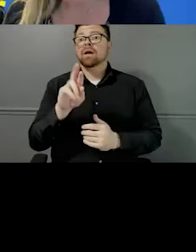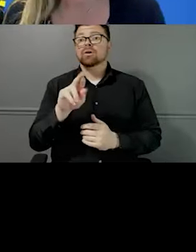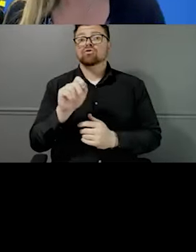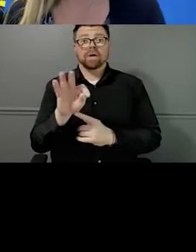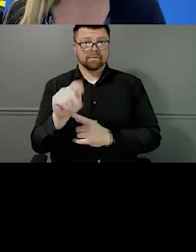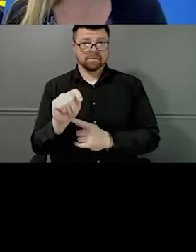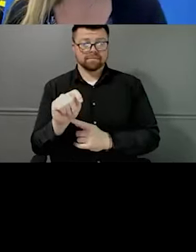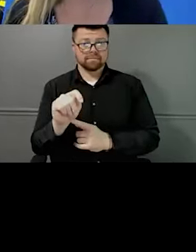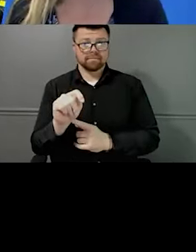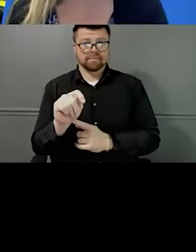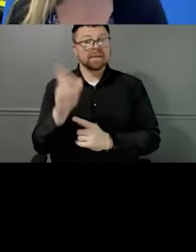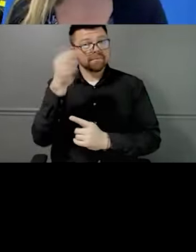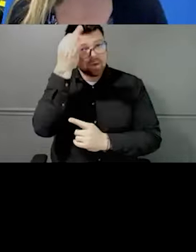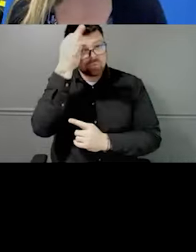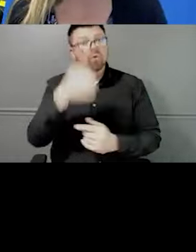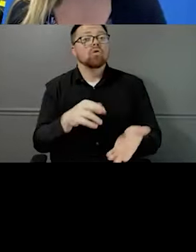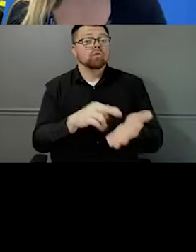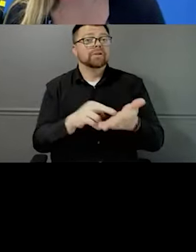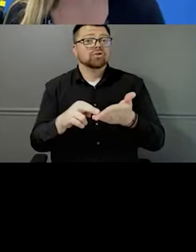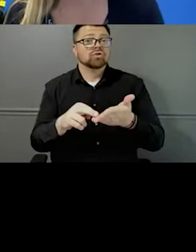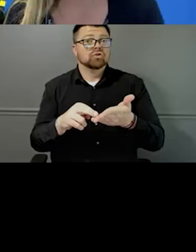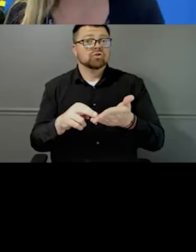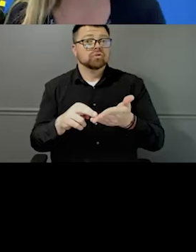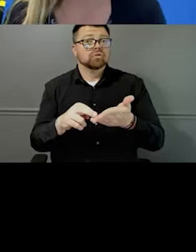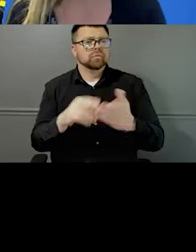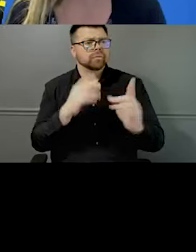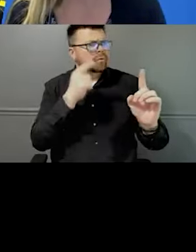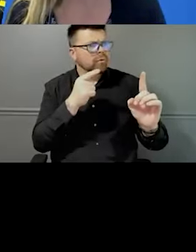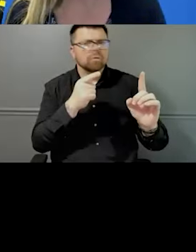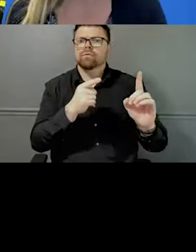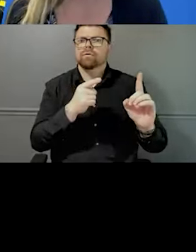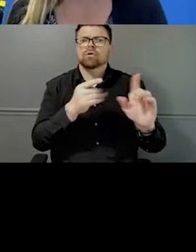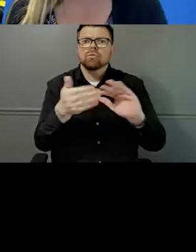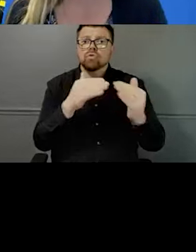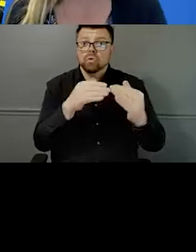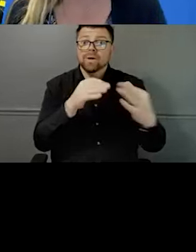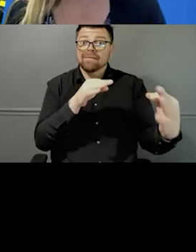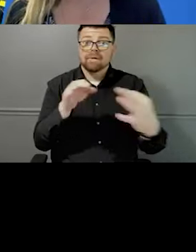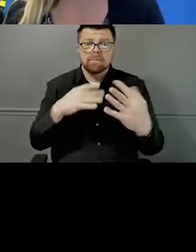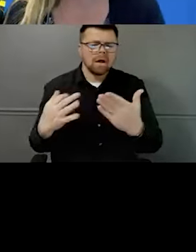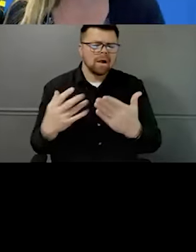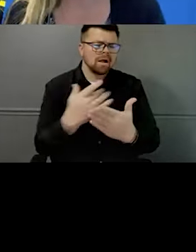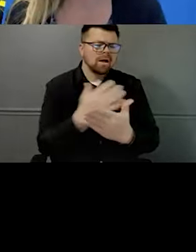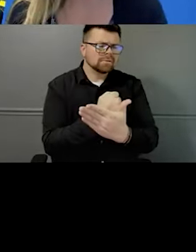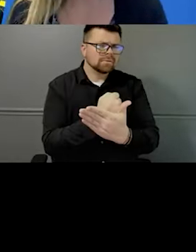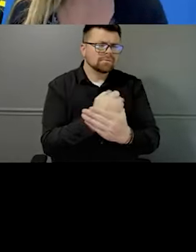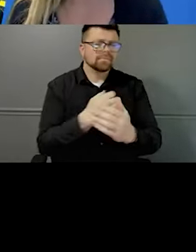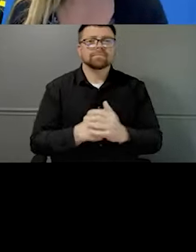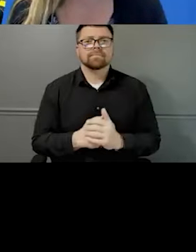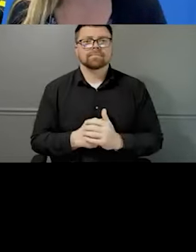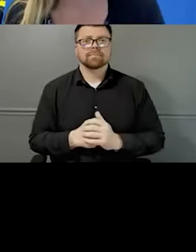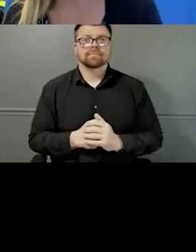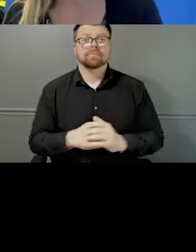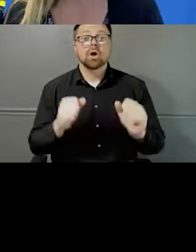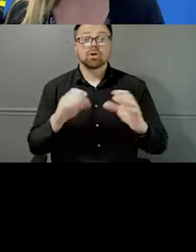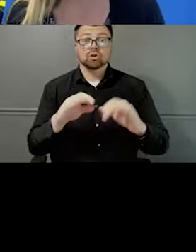the federal register to obtain community feedback. I have put in a couple of slides,